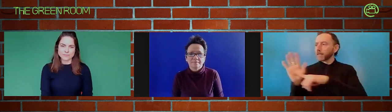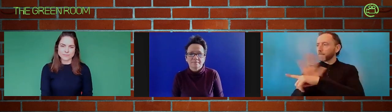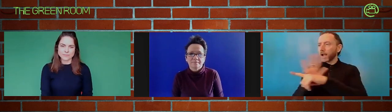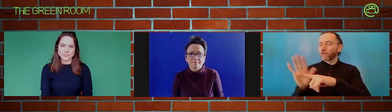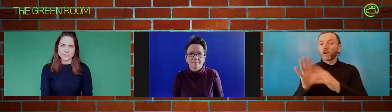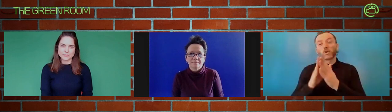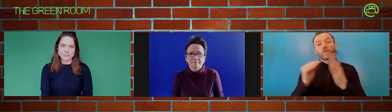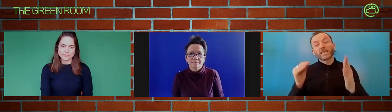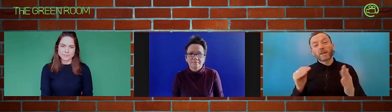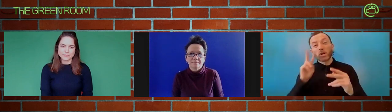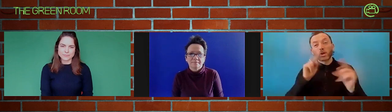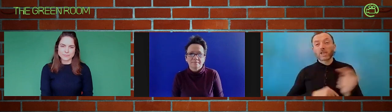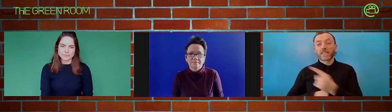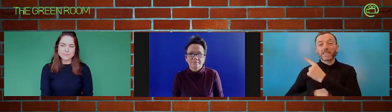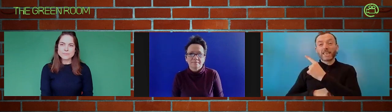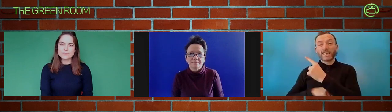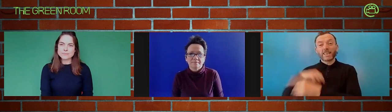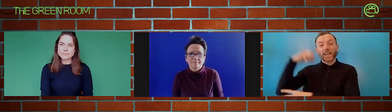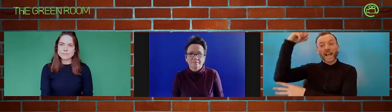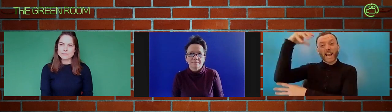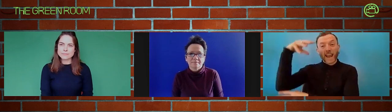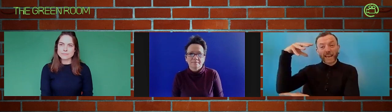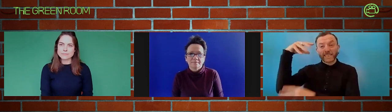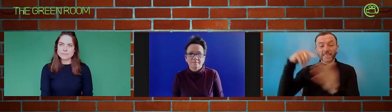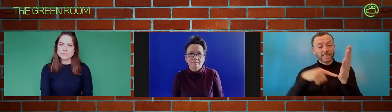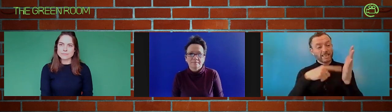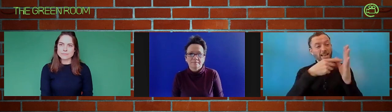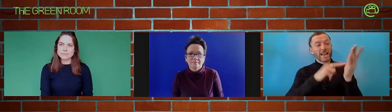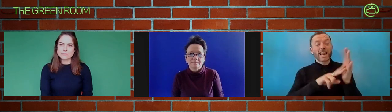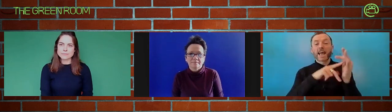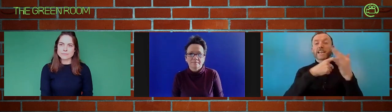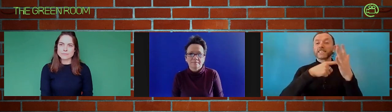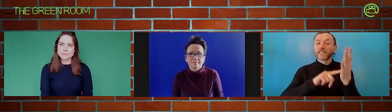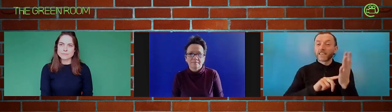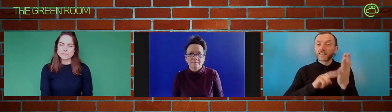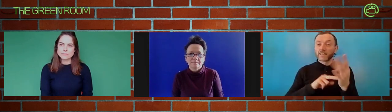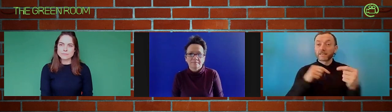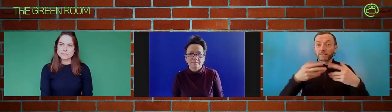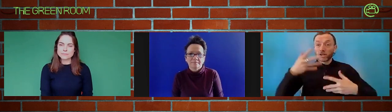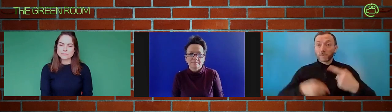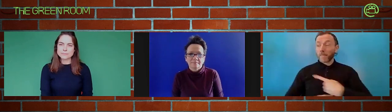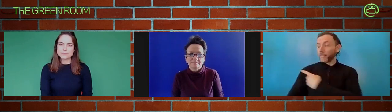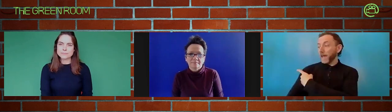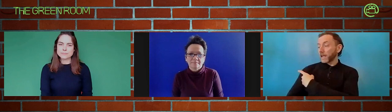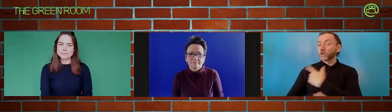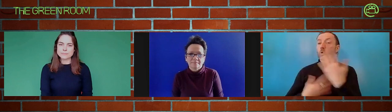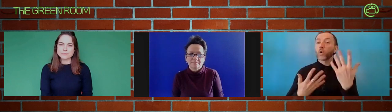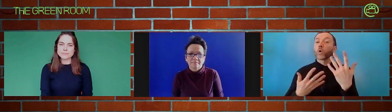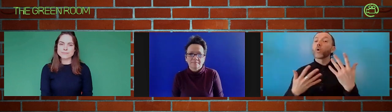a lantern that you were referring to or you could get the you know the stage right, the stage left,